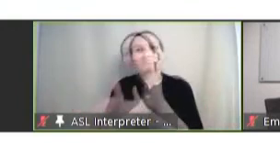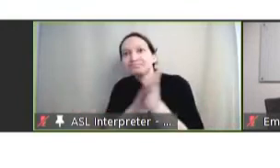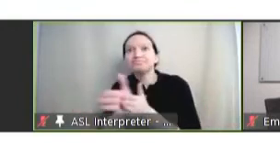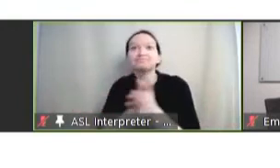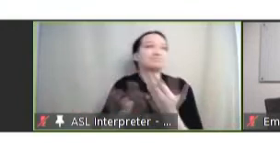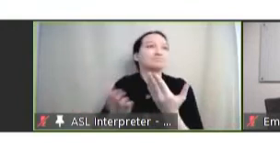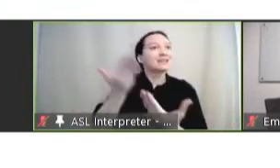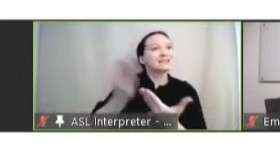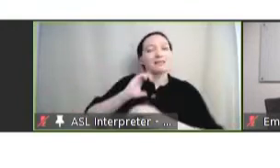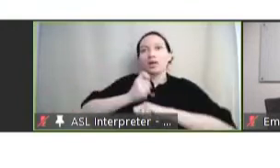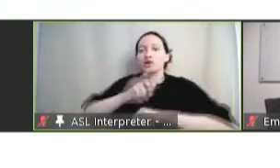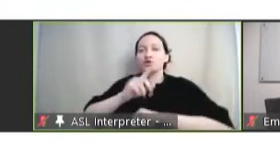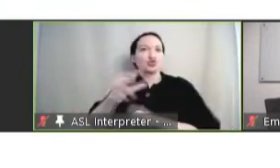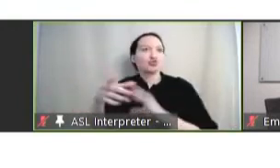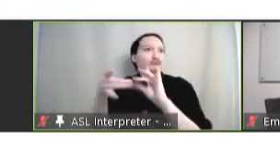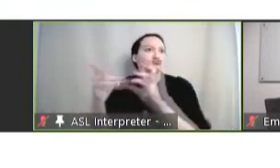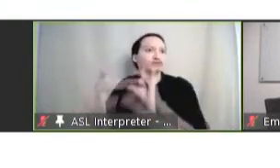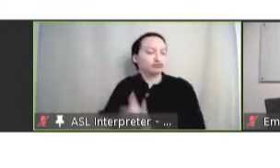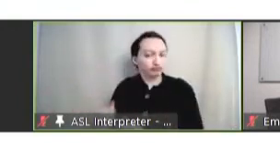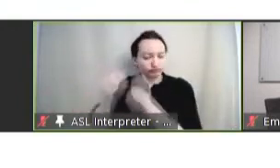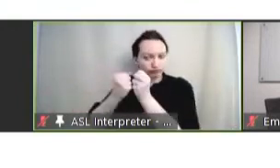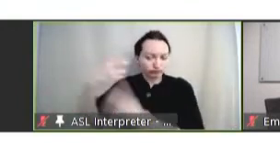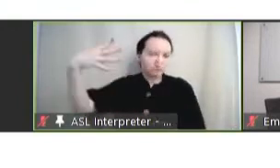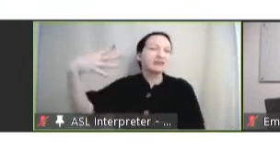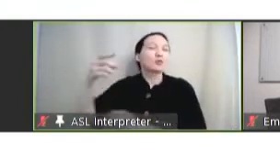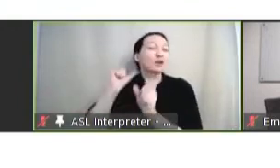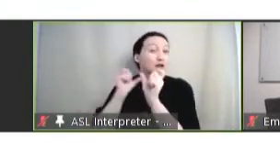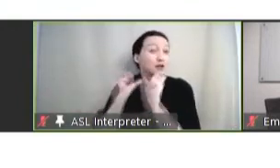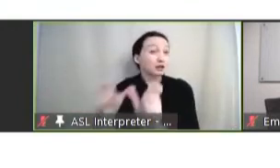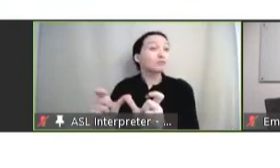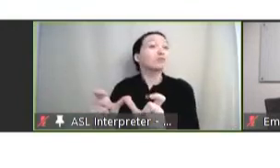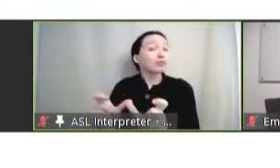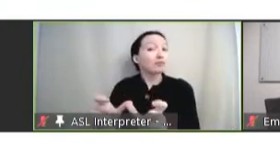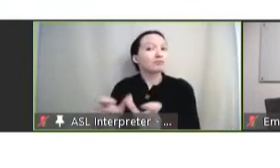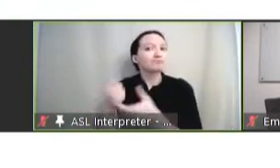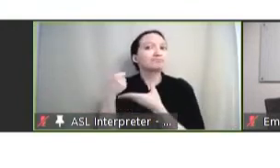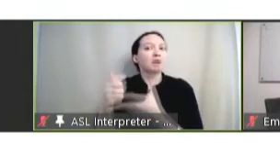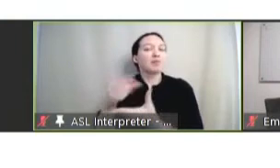all of the tools that she talked about and will continue to be helping companies navigate that.